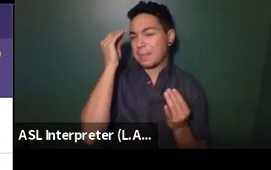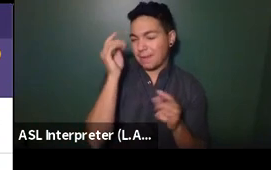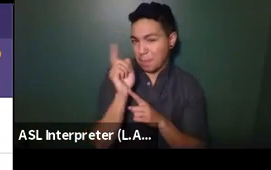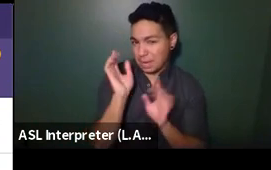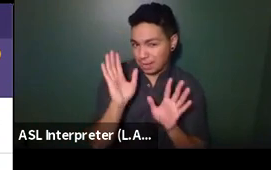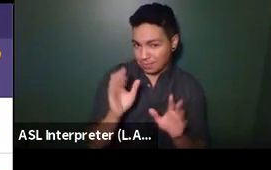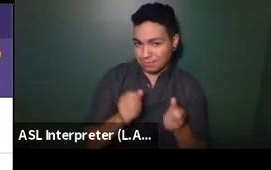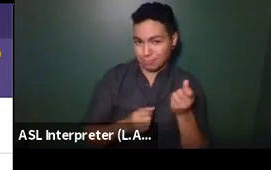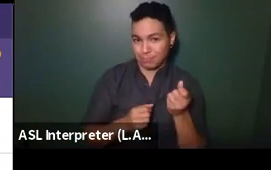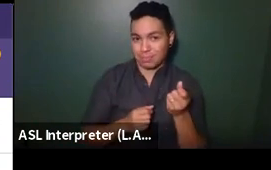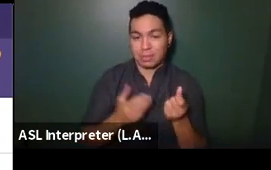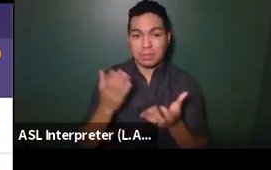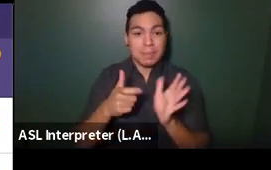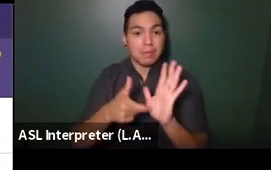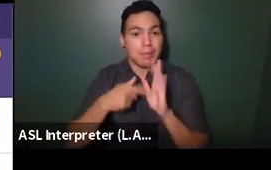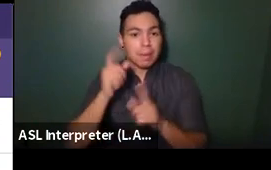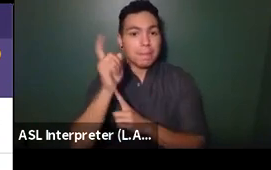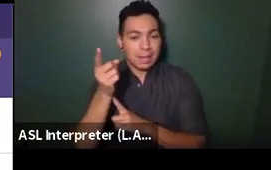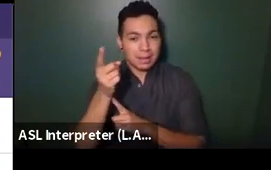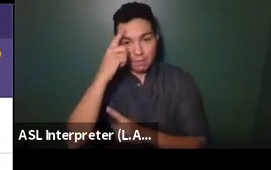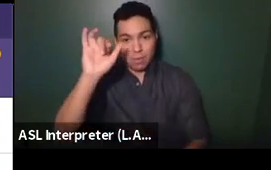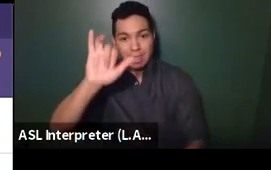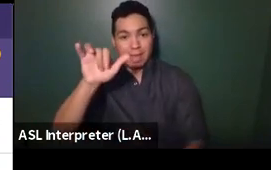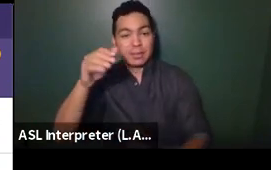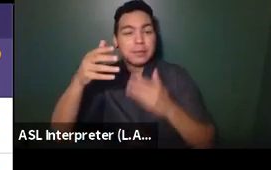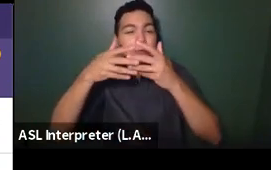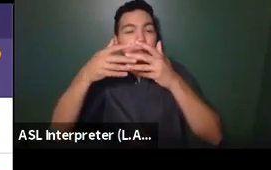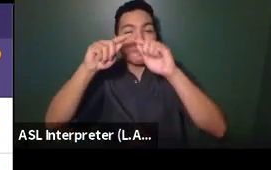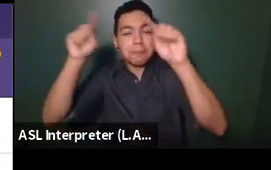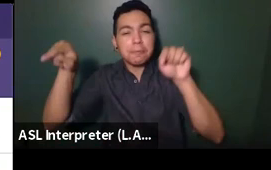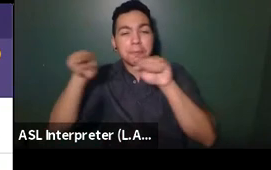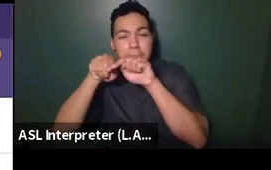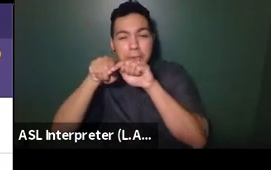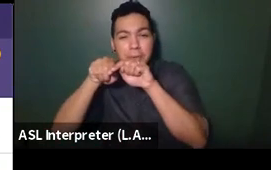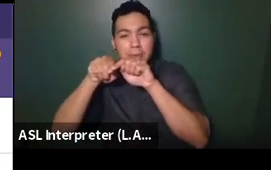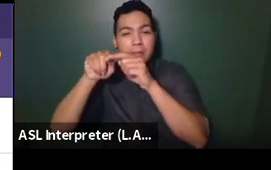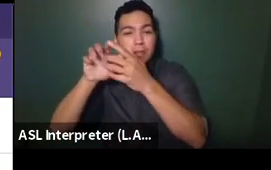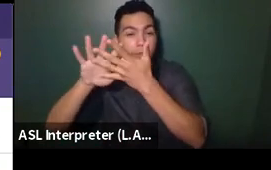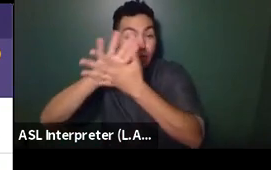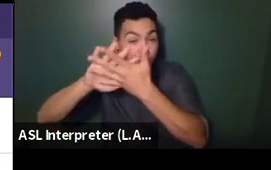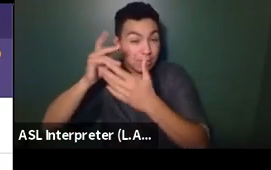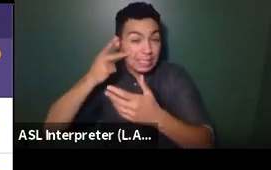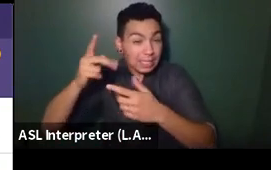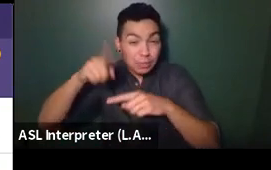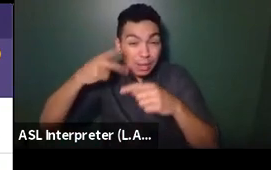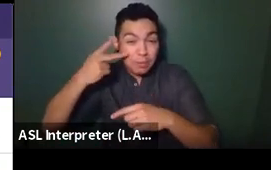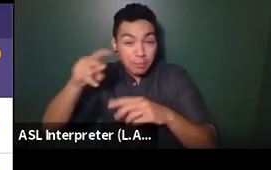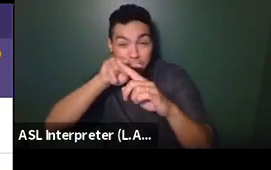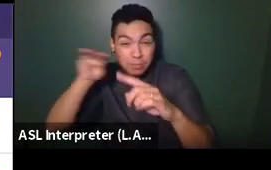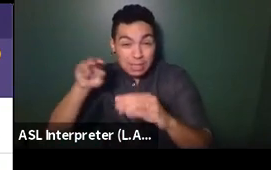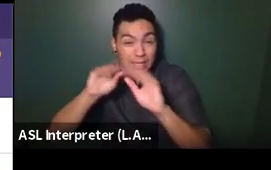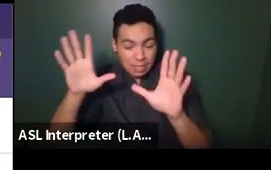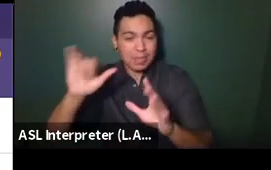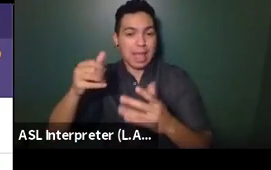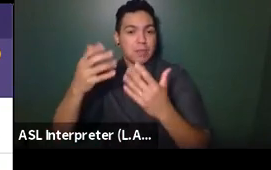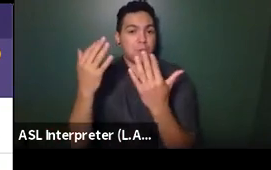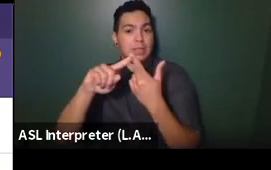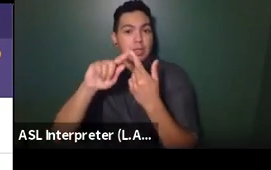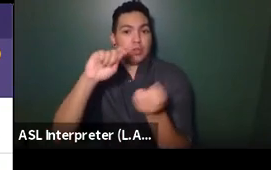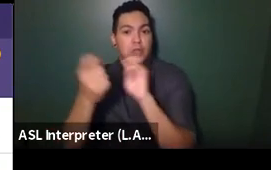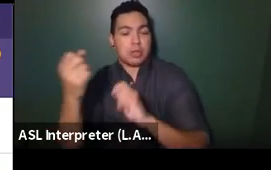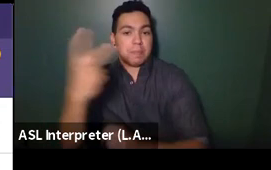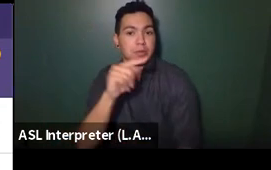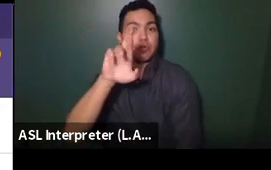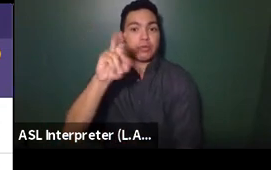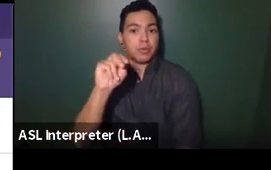Katherine Livick - ESD 112: And it might take a minute for this to go away and for them to get their Turn In button back. Normally I, you know, wait and demonstrate that for you. but I might have to ask you to trust me today.